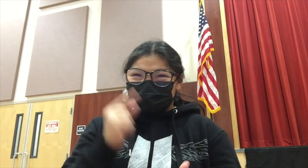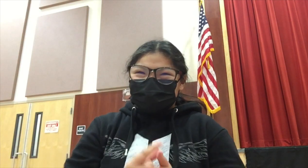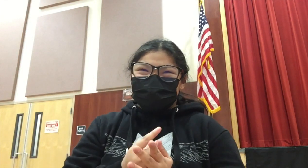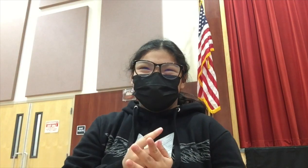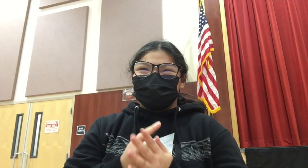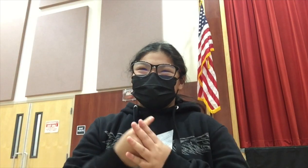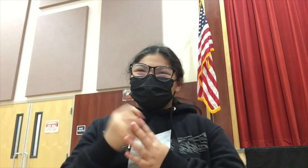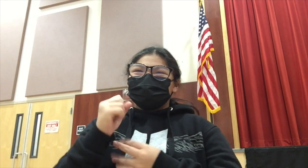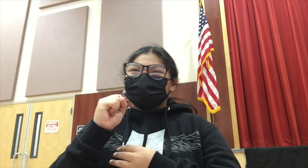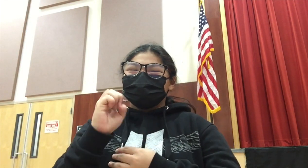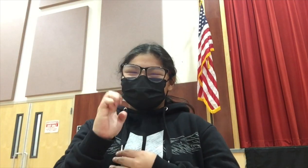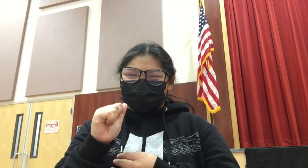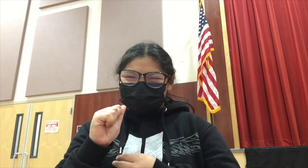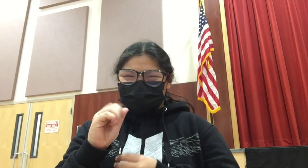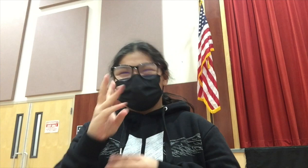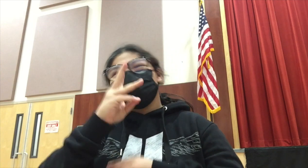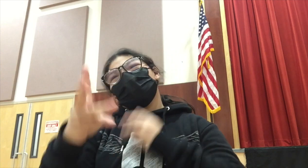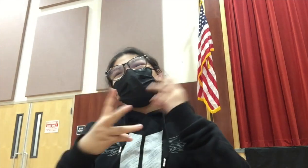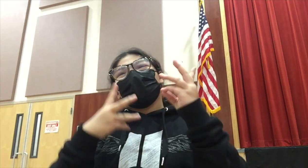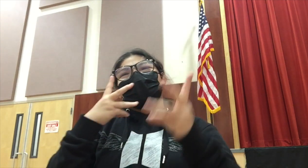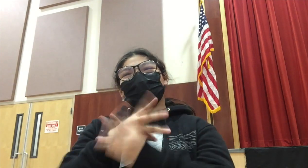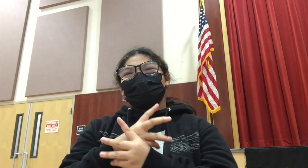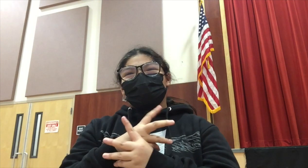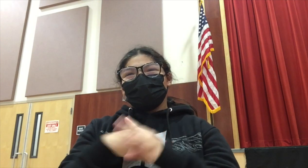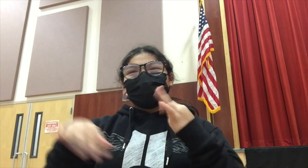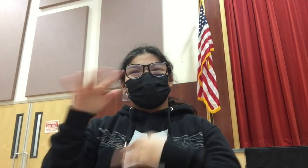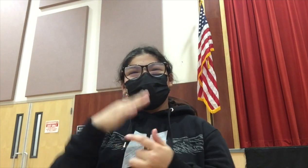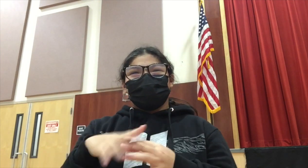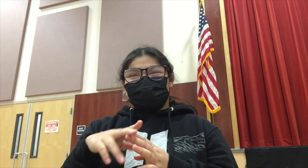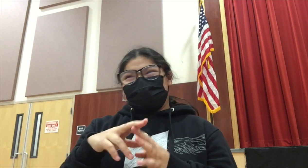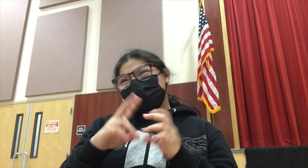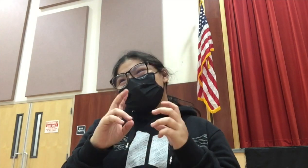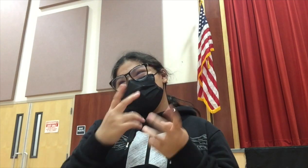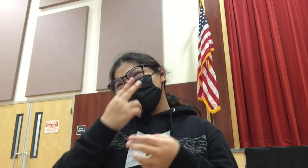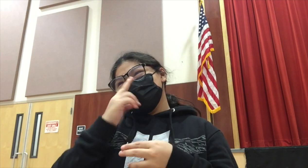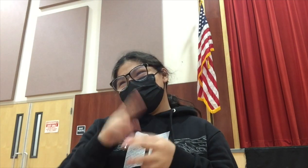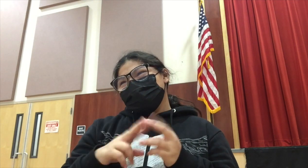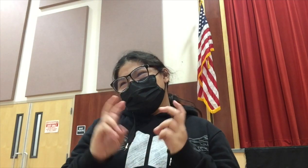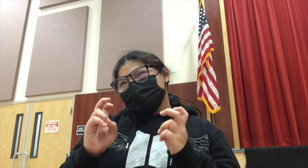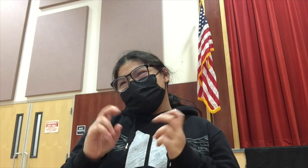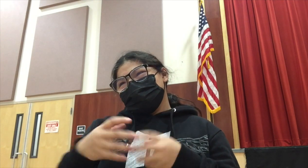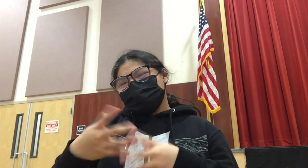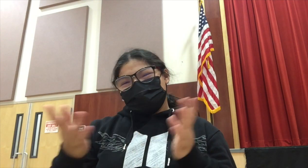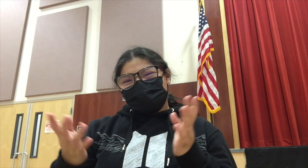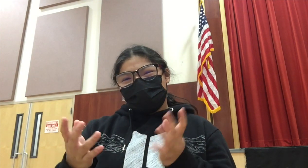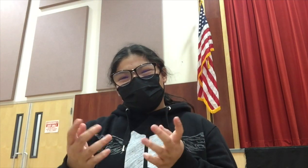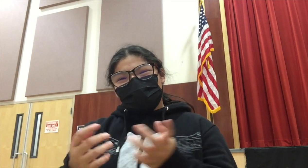Favorite memory in middle school. 6th grade. SeaWorld and that trip. Lots of fun.